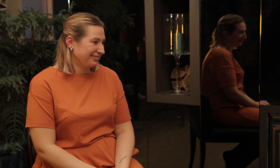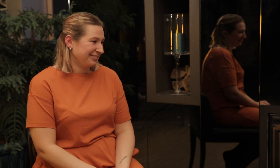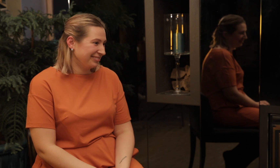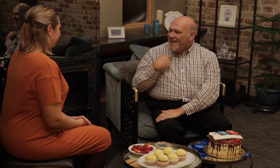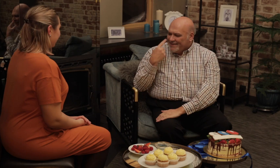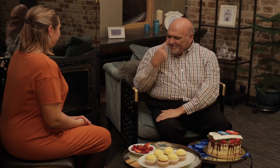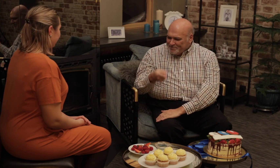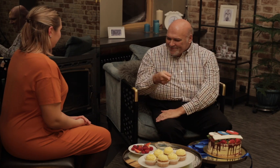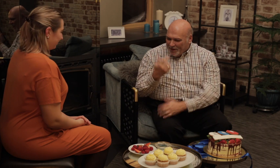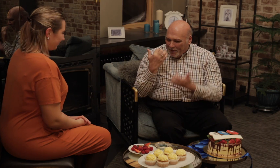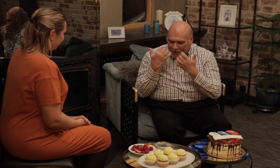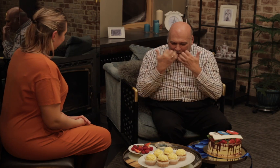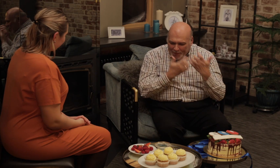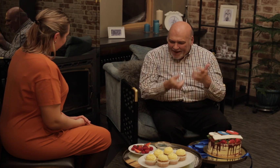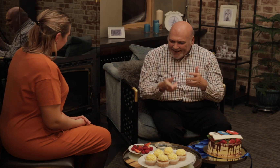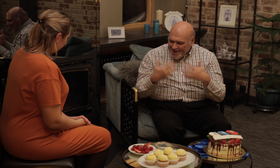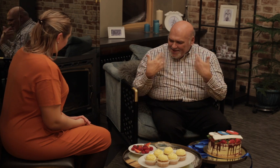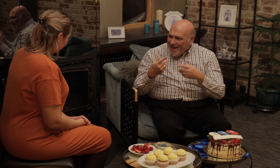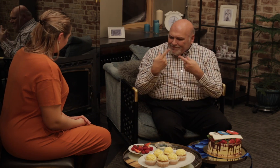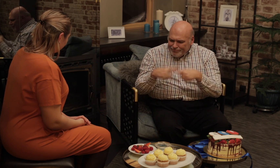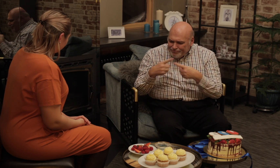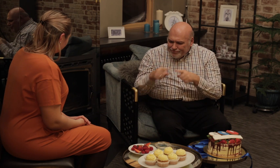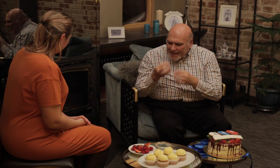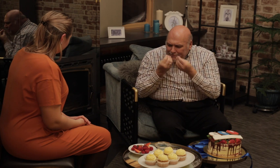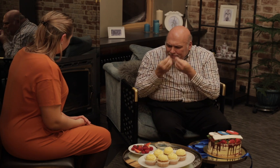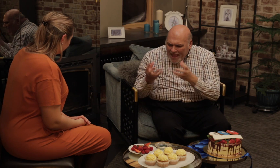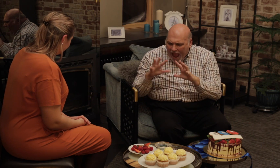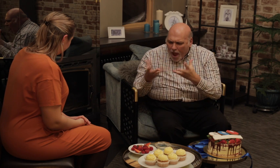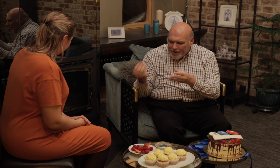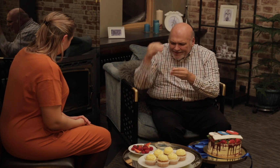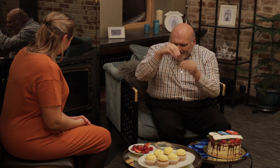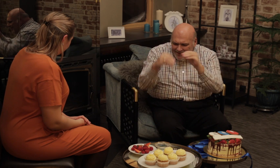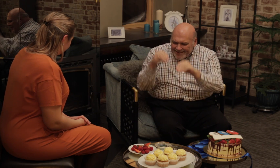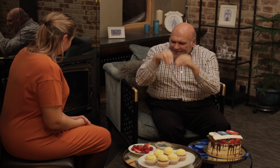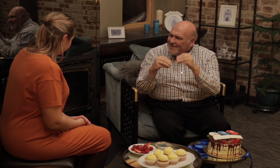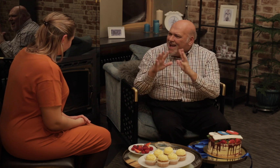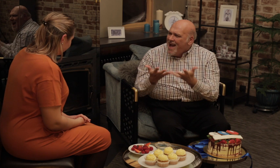These sweets look good. How would you decorate them?